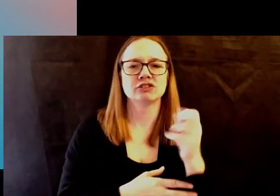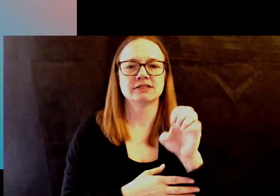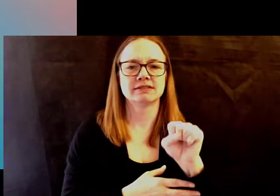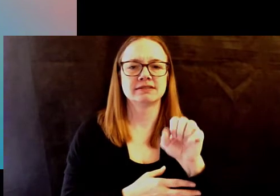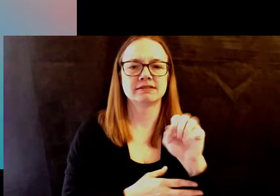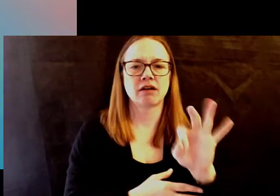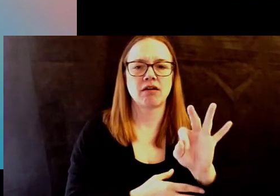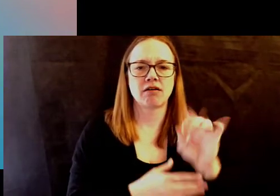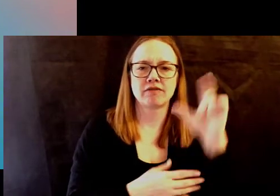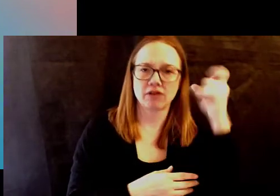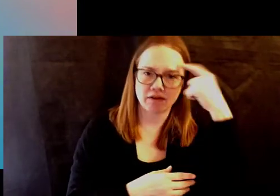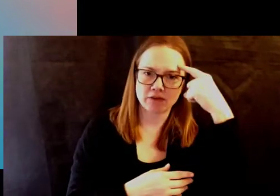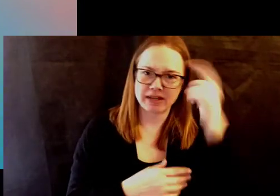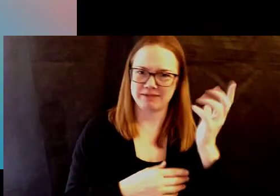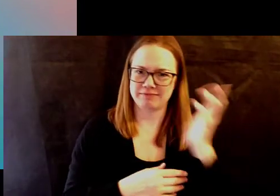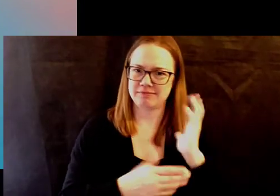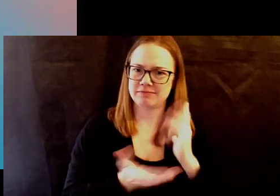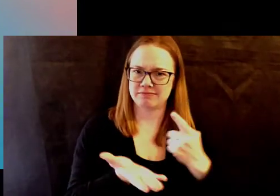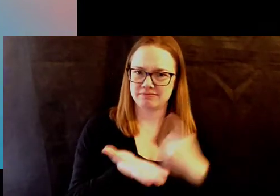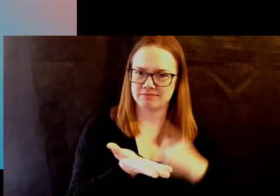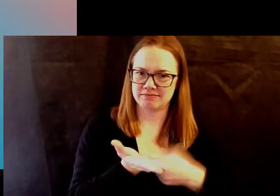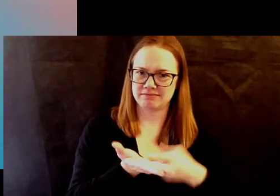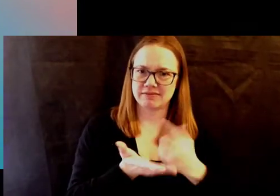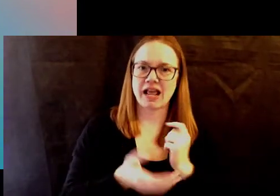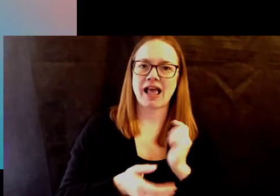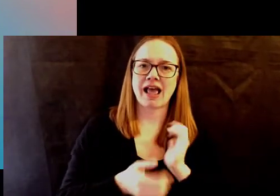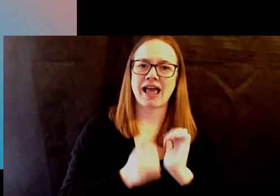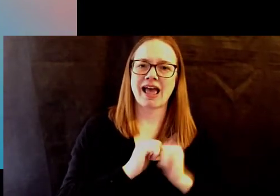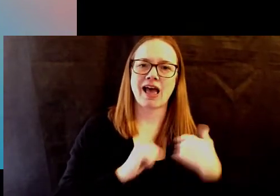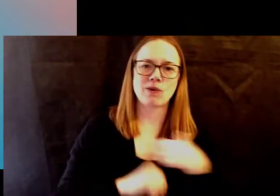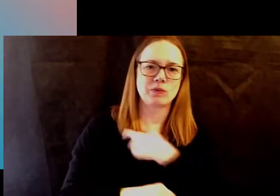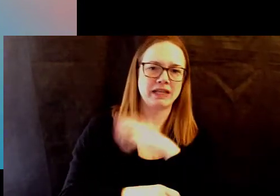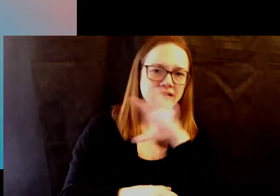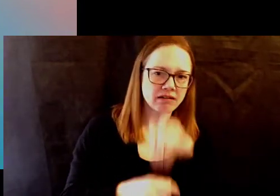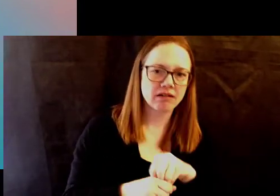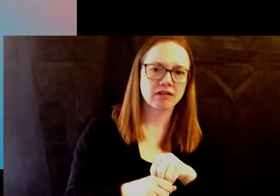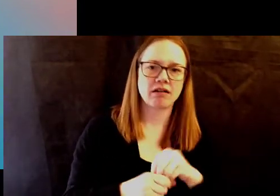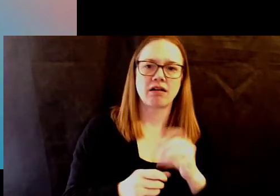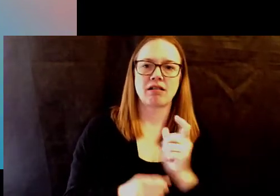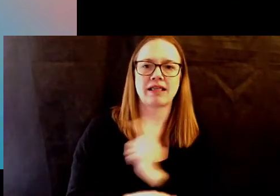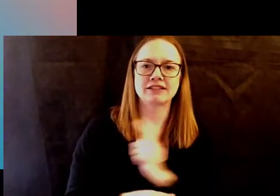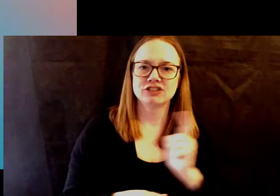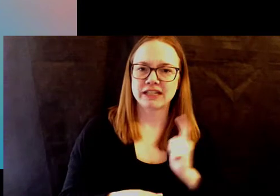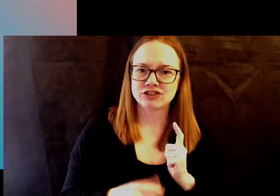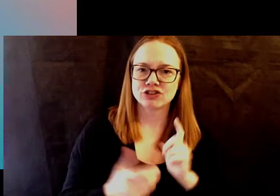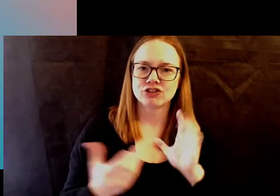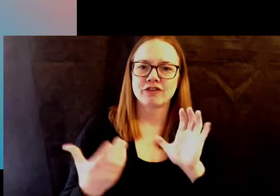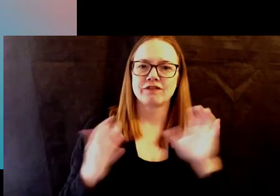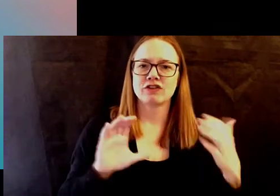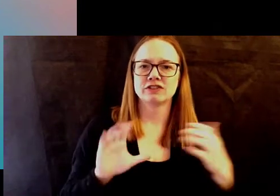how do we get involved in the legislature versus state boards. And for all of these listed here there